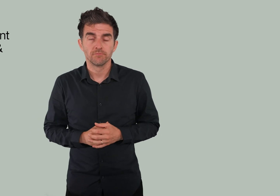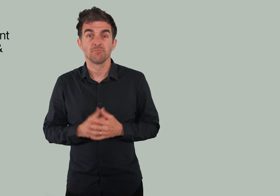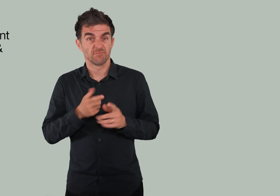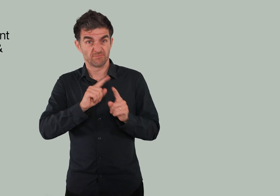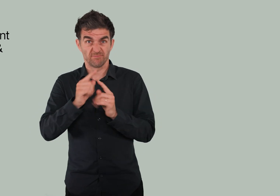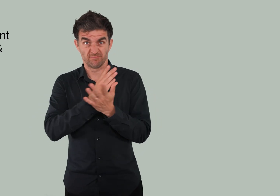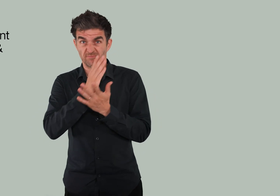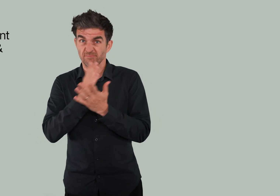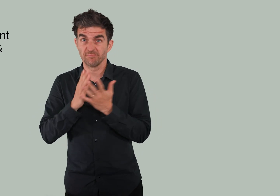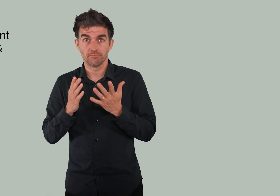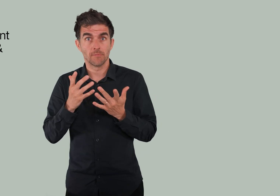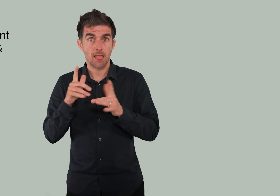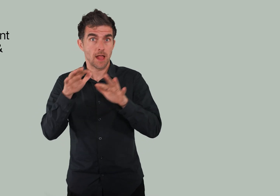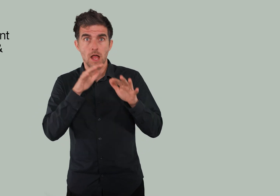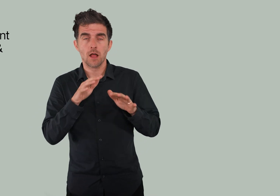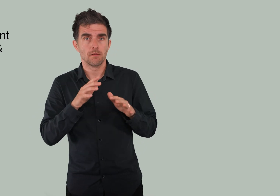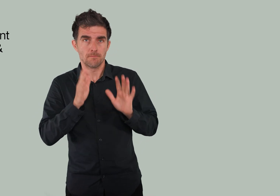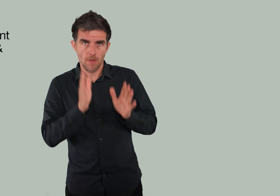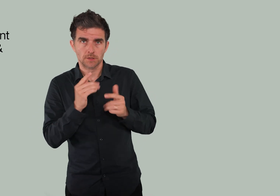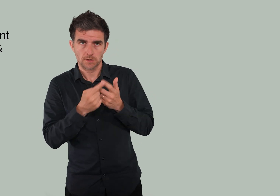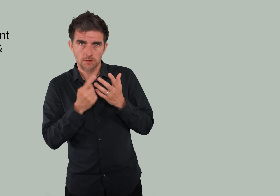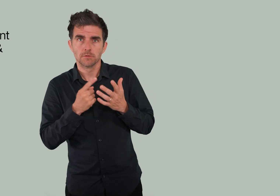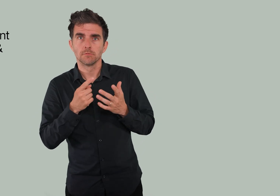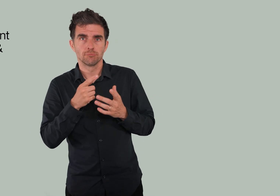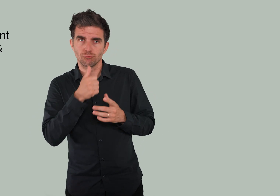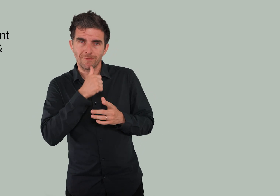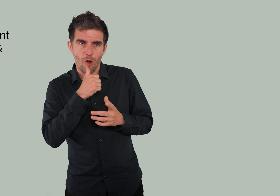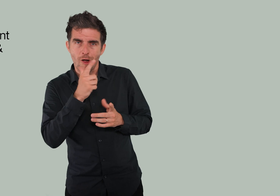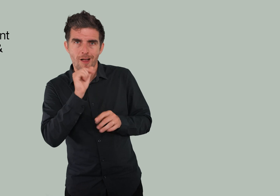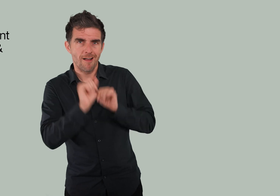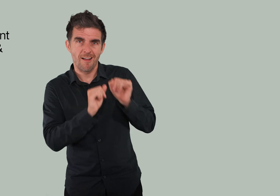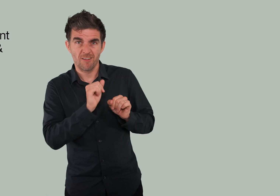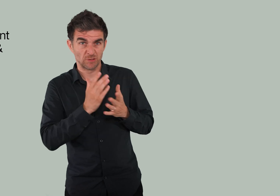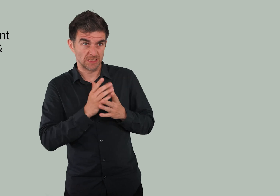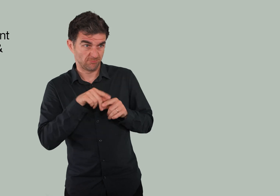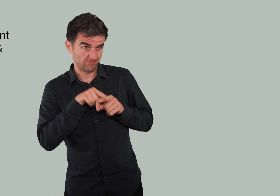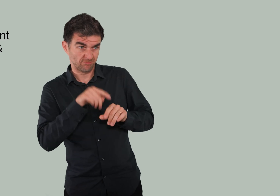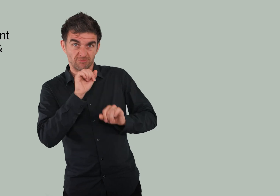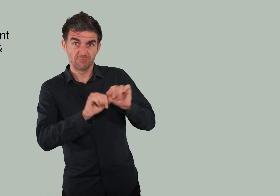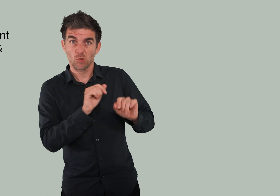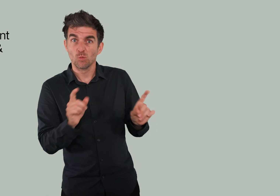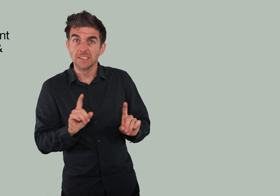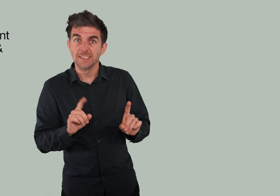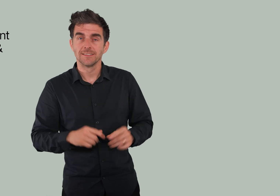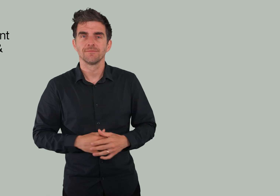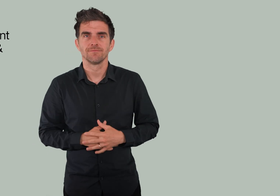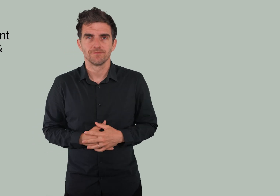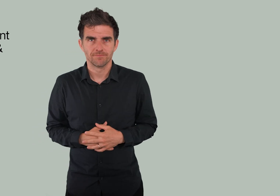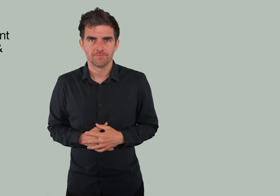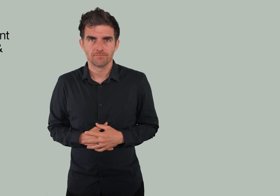Multi-channel access requirements, with preferences shaped by individual circumstances.